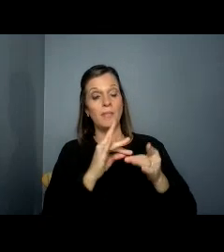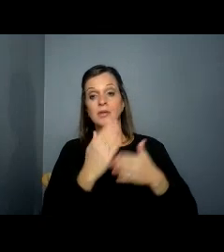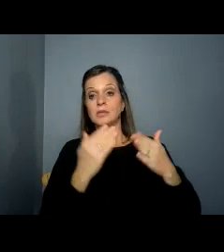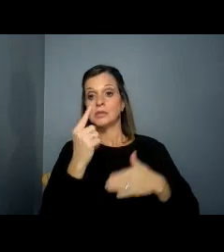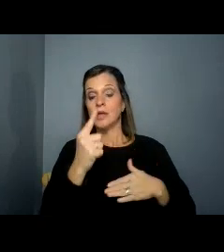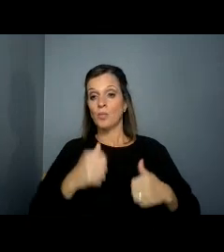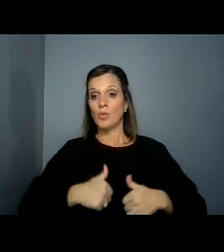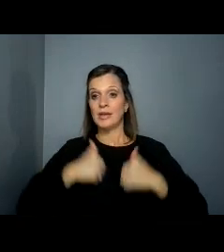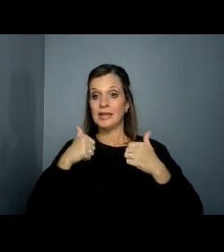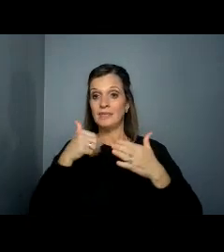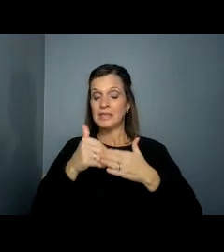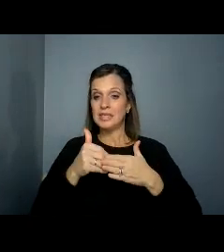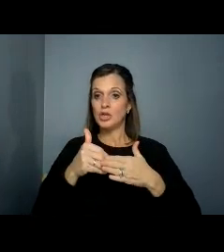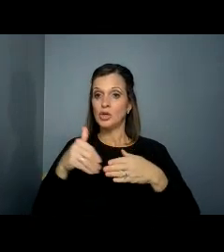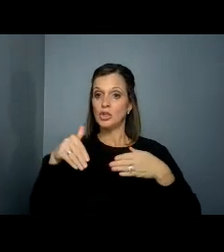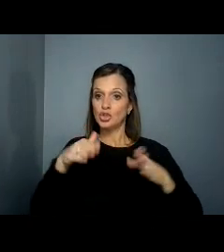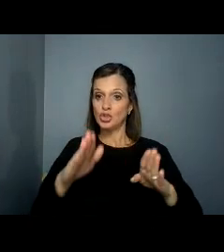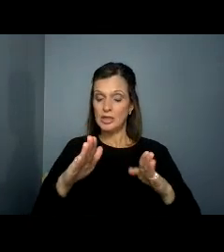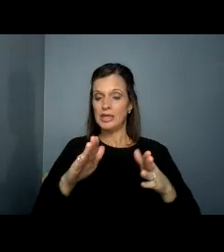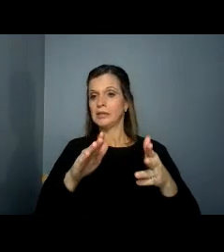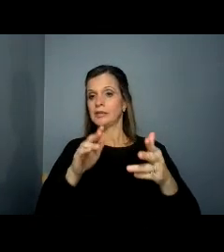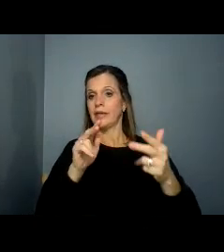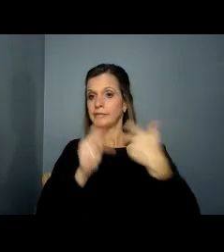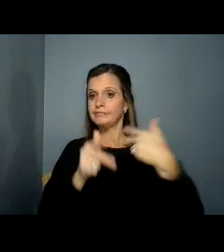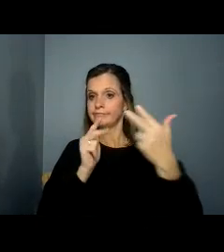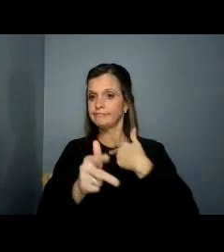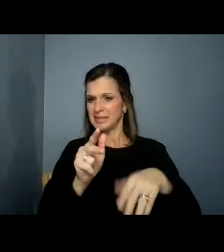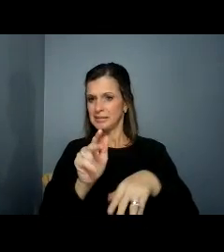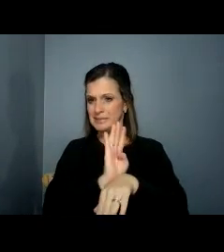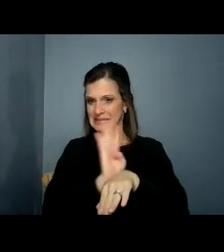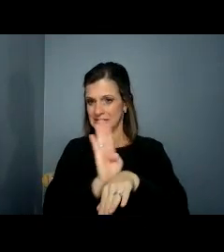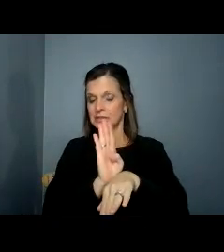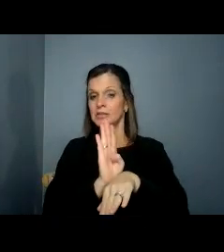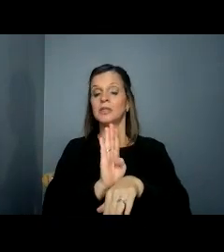it caused them to have tendus at that time and when they moved, it actually cleared